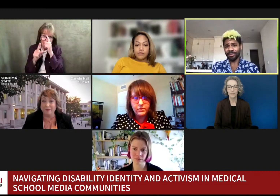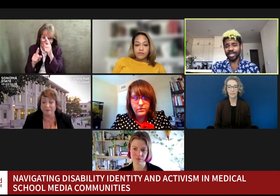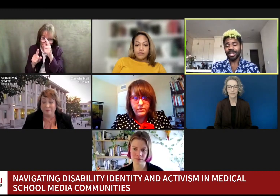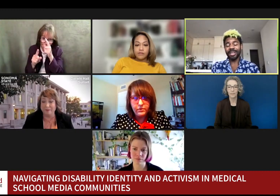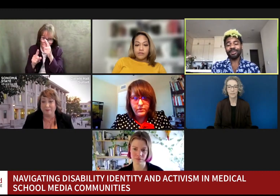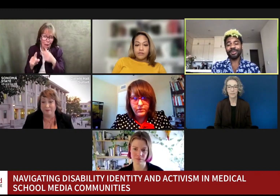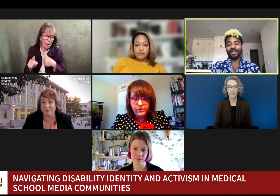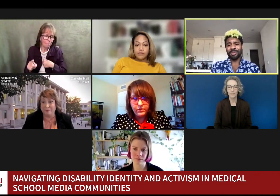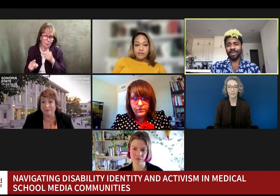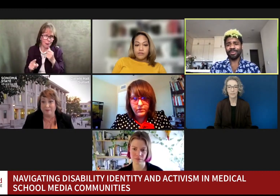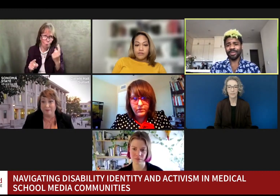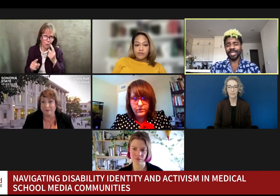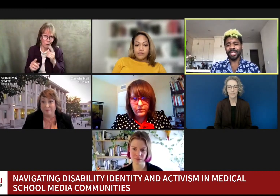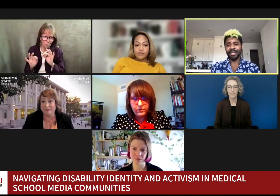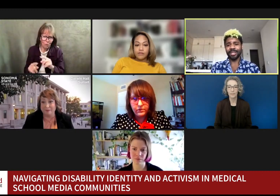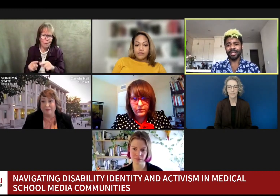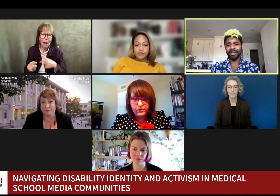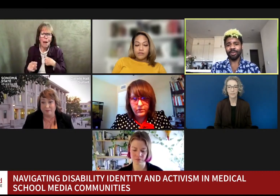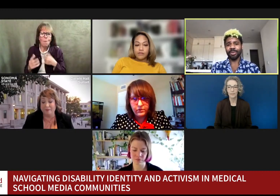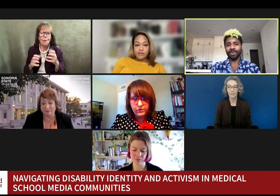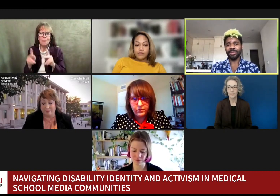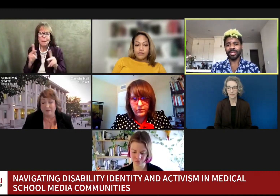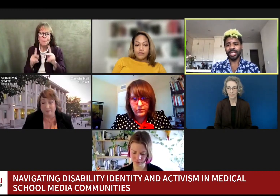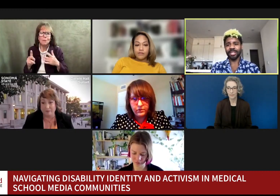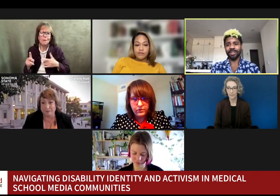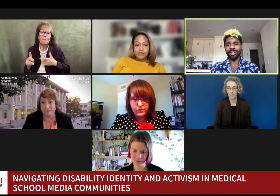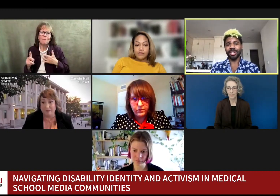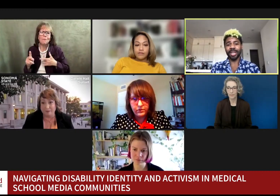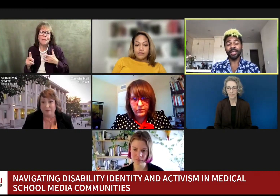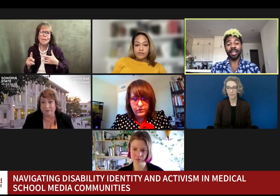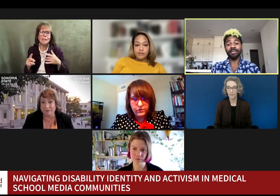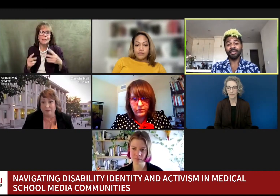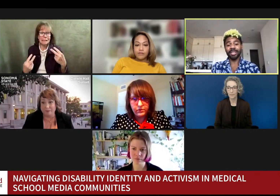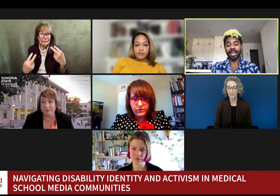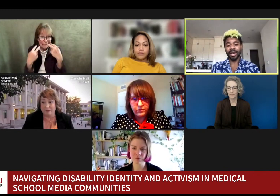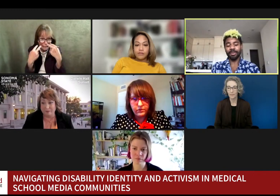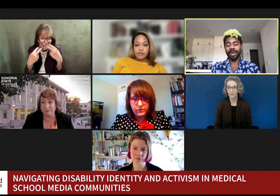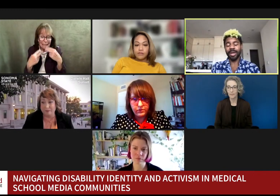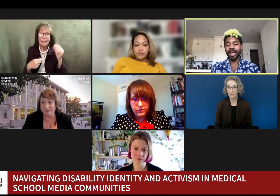was to make people feel seen, or help people feel seen, and heard, and loved.